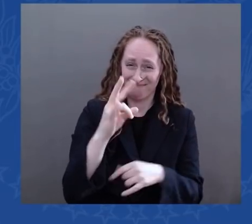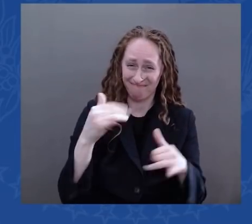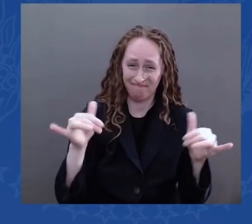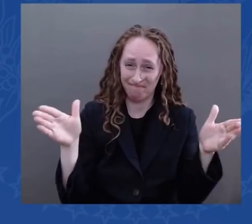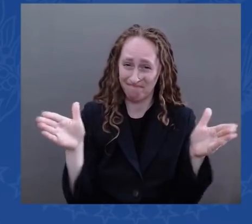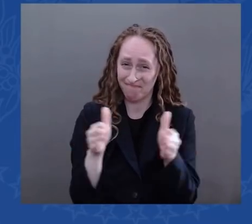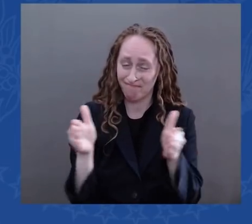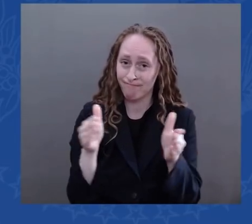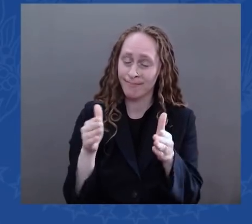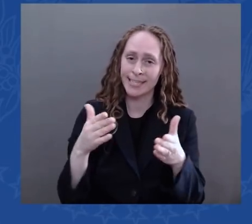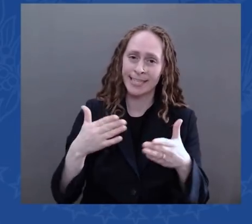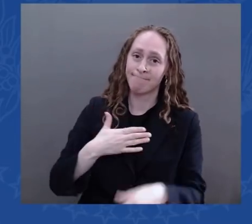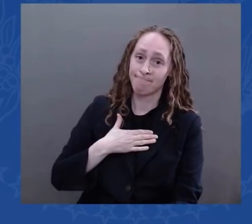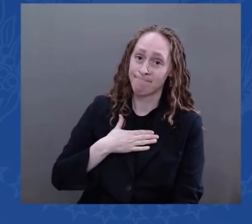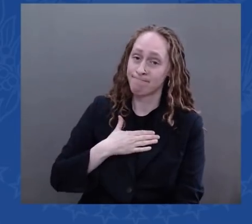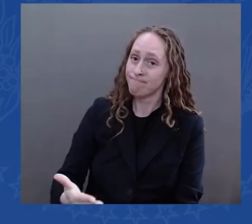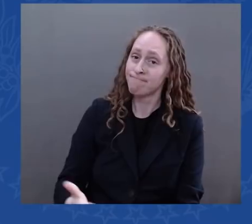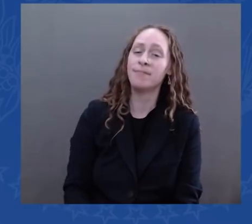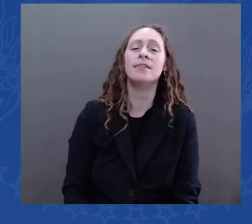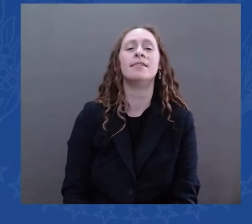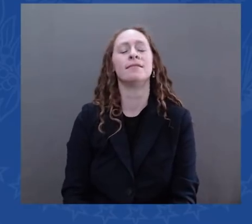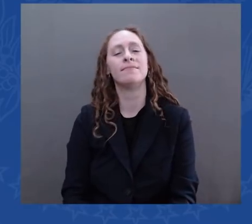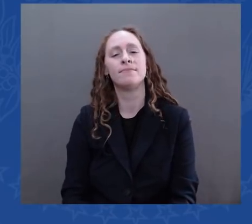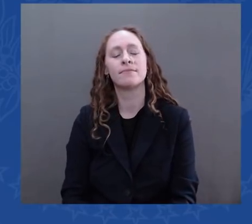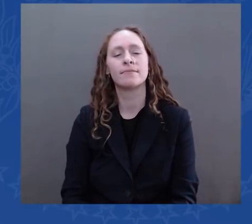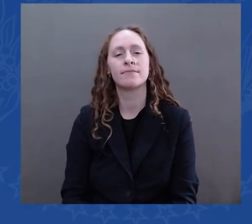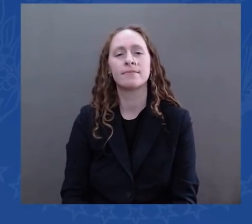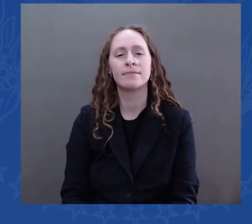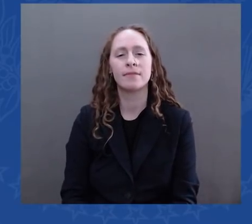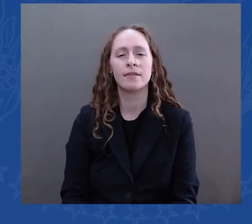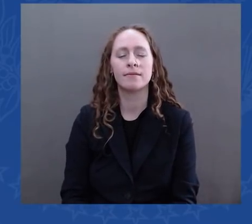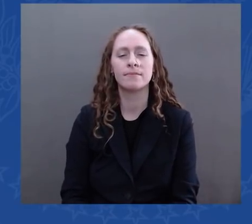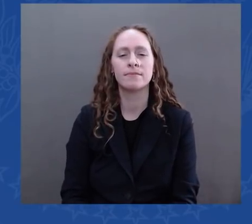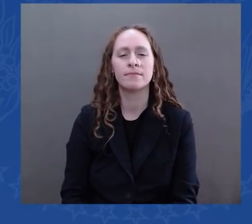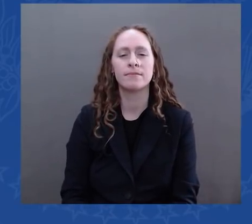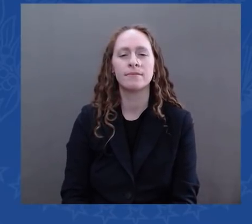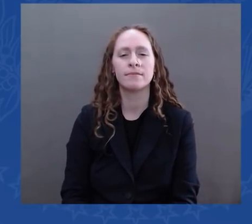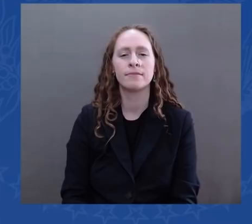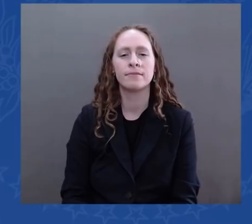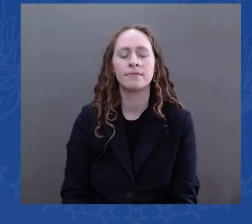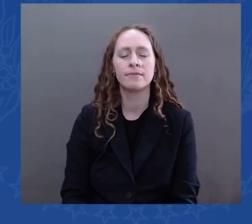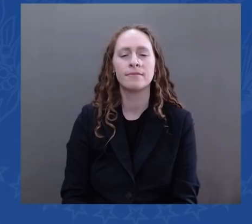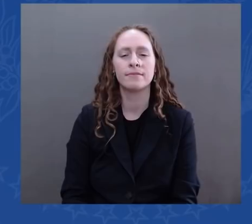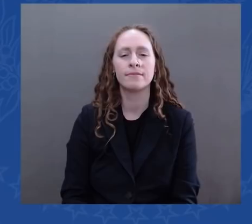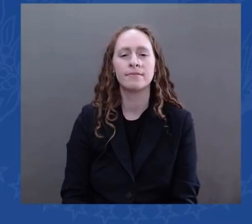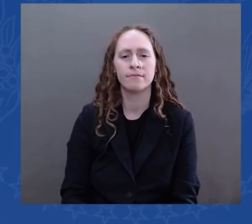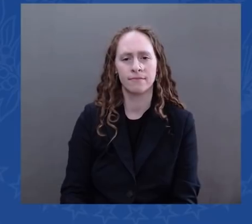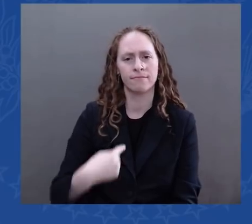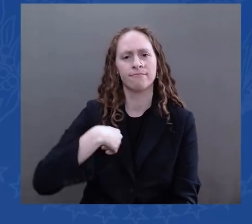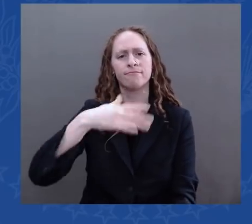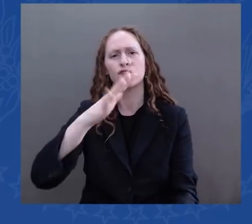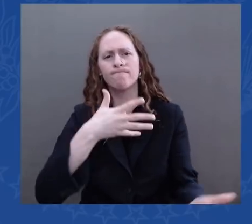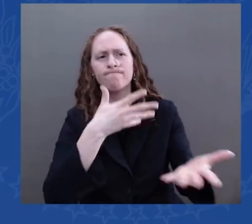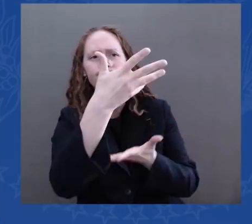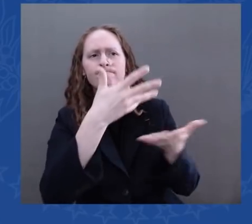to agree to a global minimum tax for corporations doing business in their countries; to put an end to a tax system